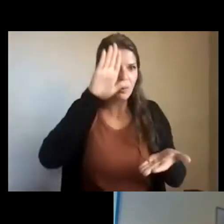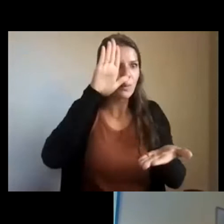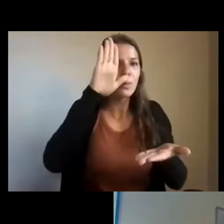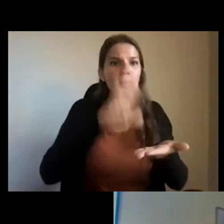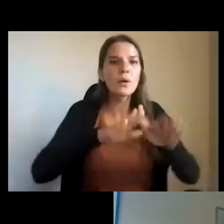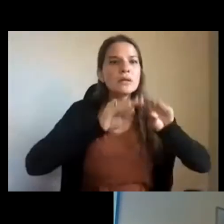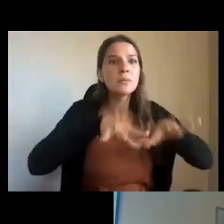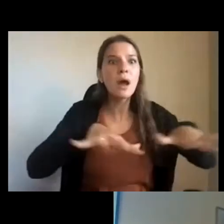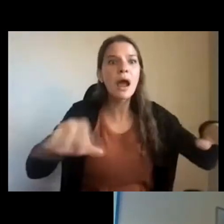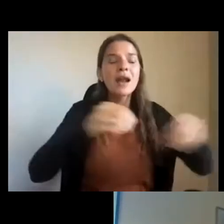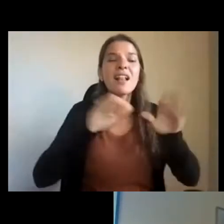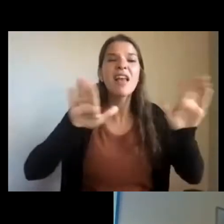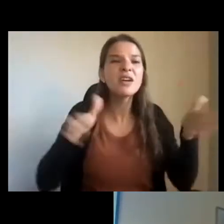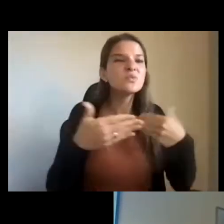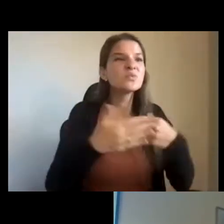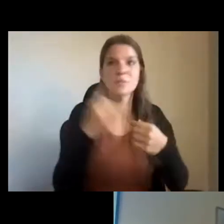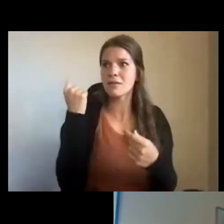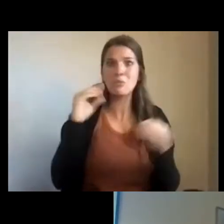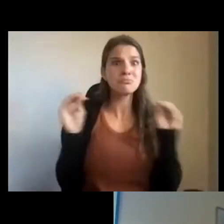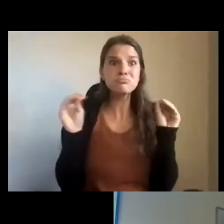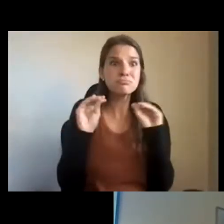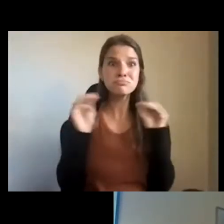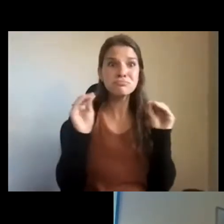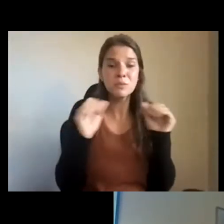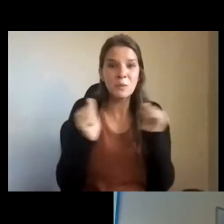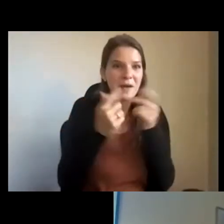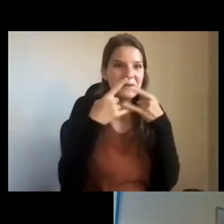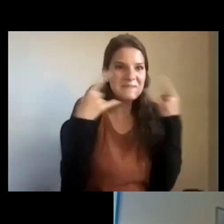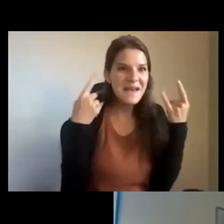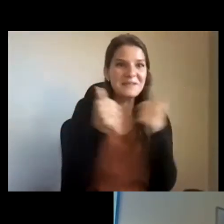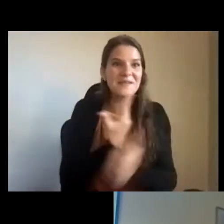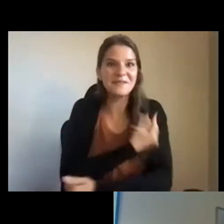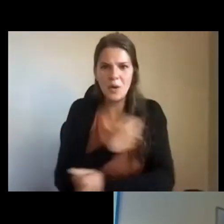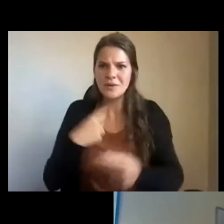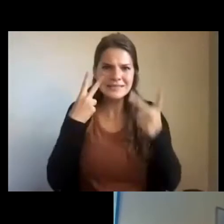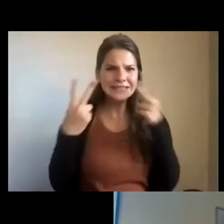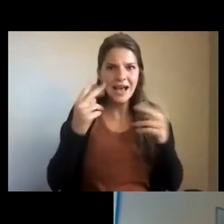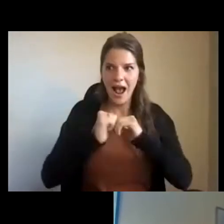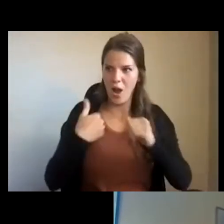in classroom settings last year. That we have figured out how to stay safe through the